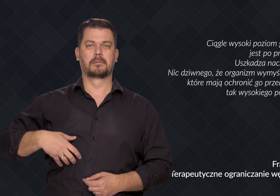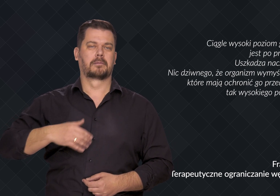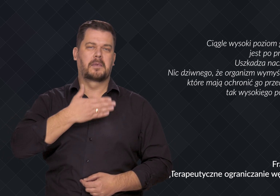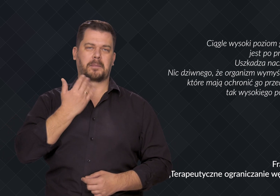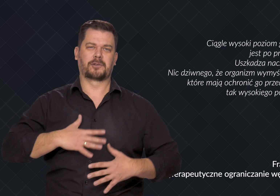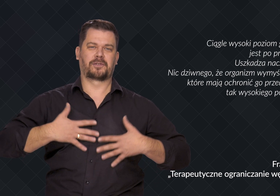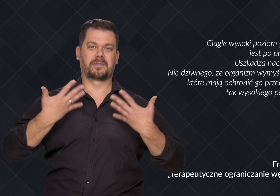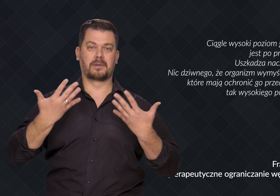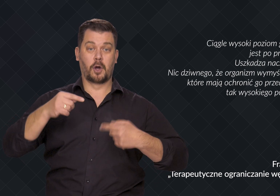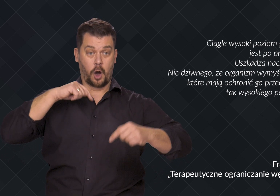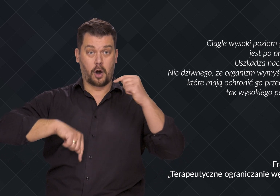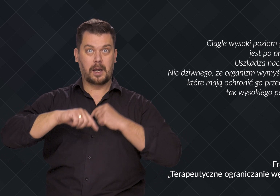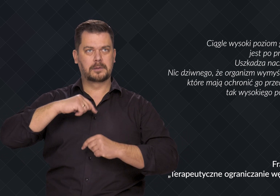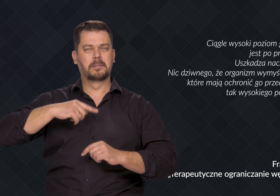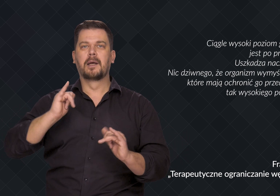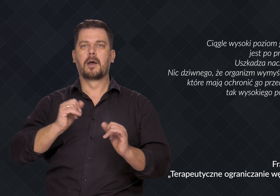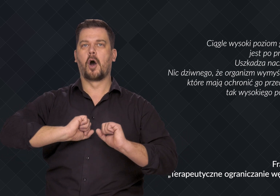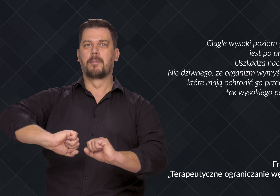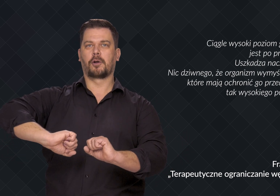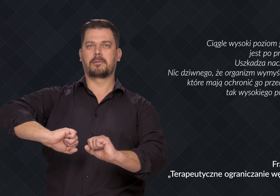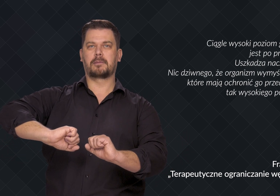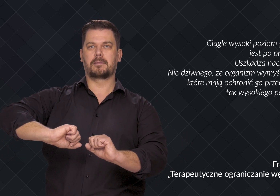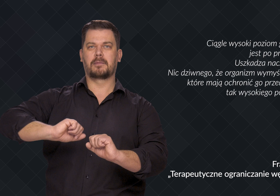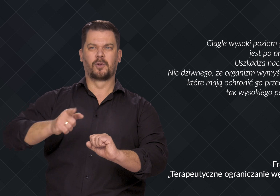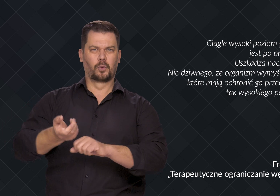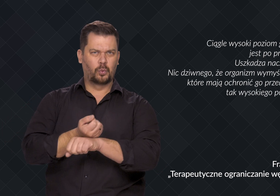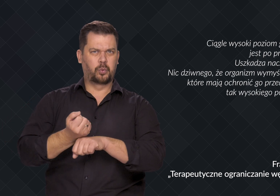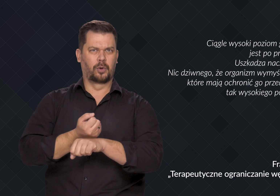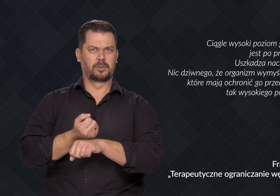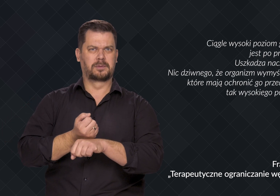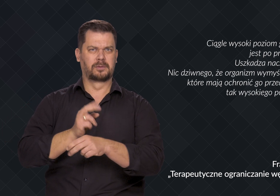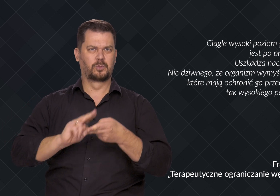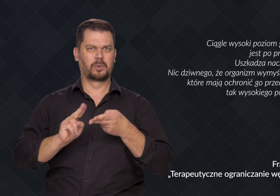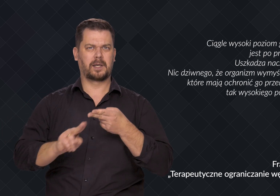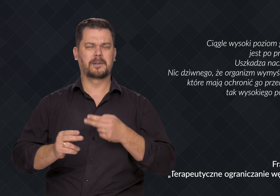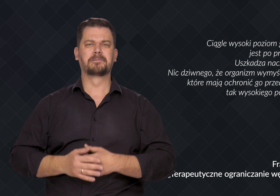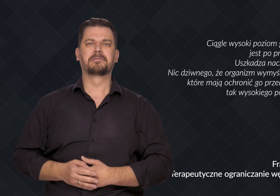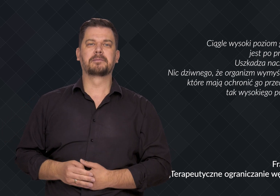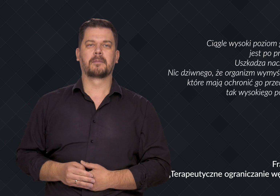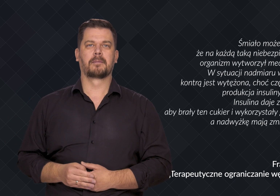No wonder the body invents mechanisms to protect itself from the toxicity of such high glucose levels.